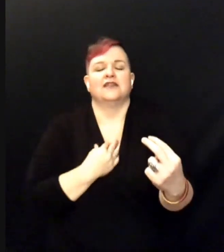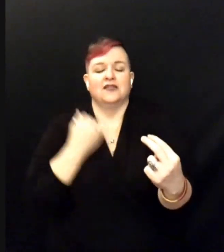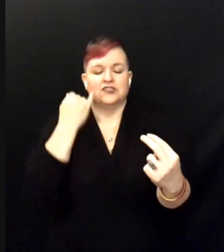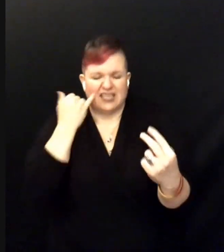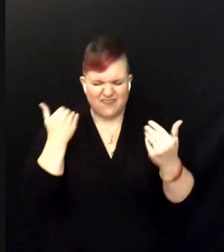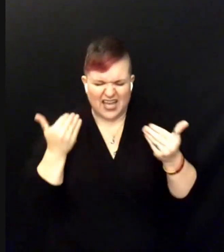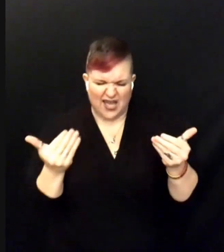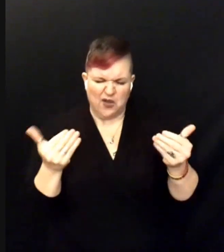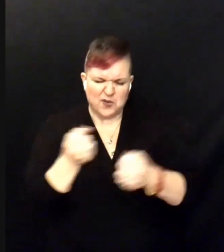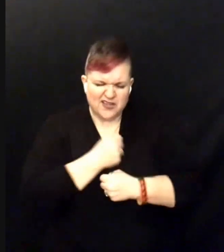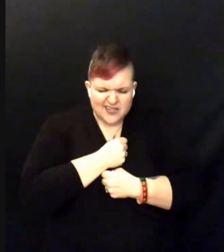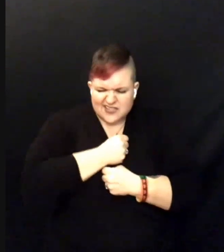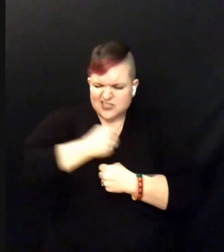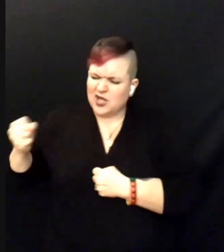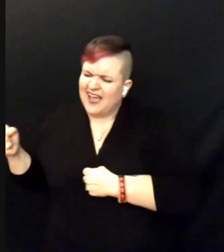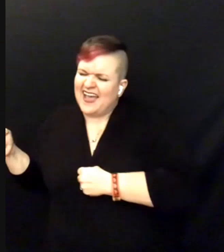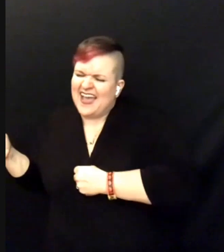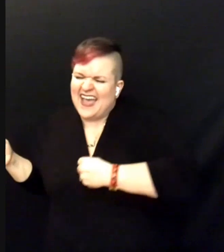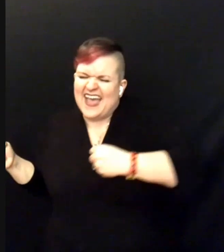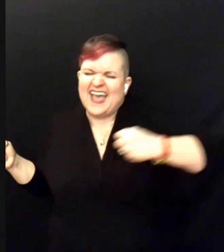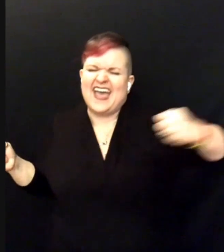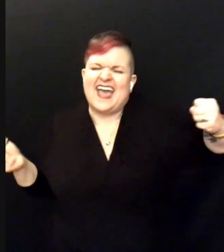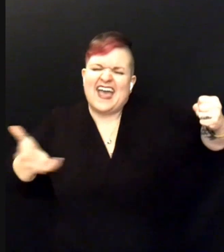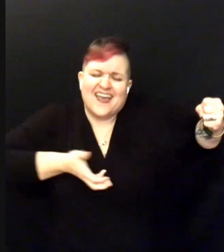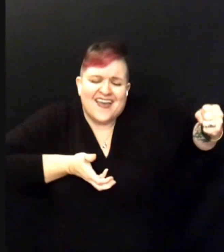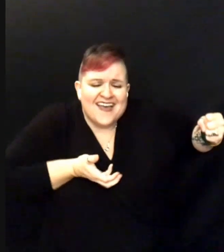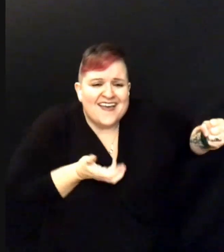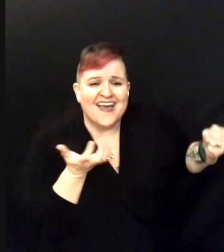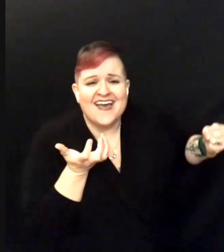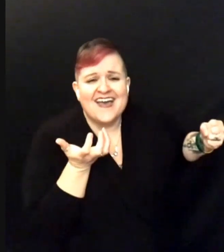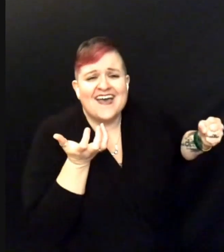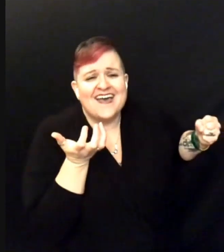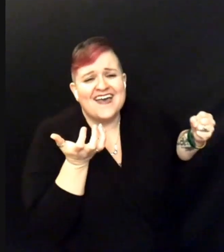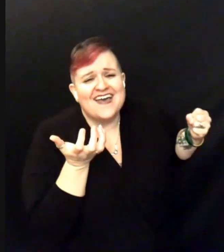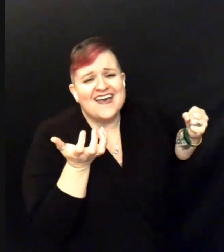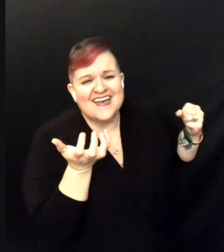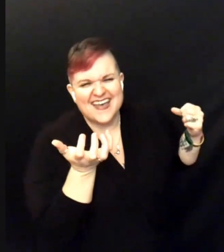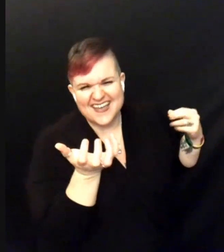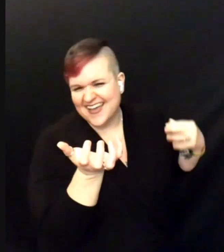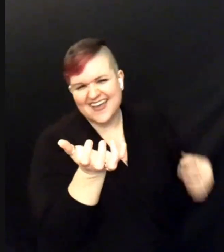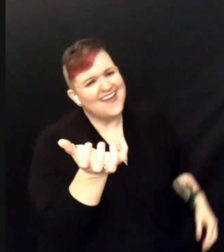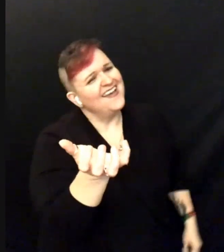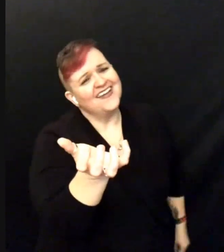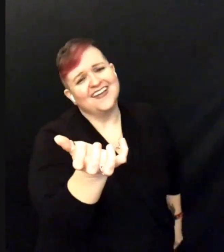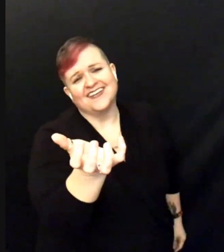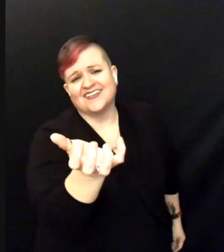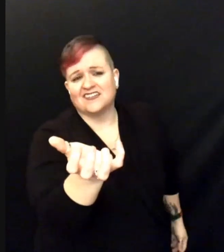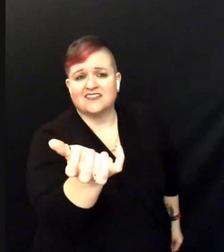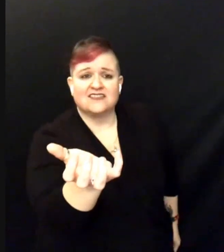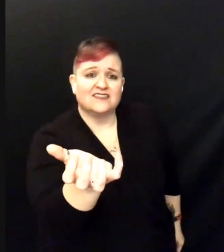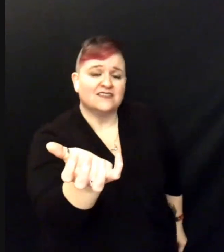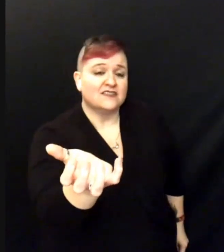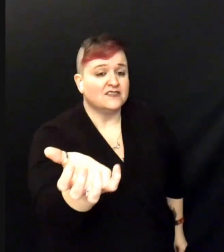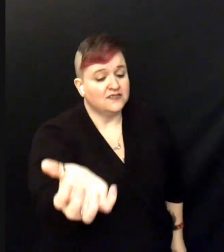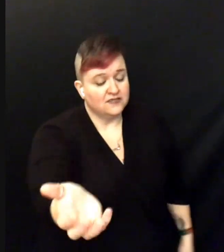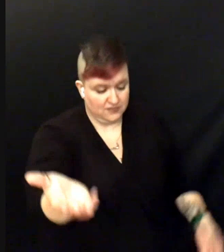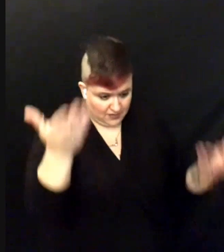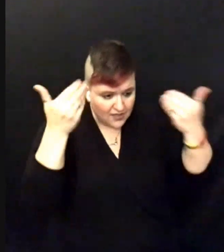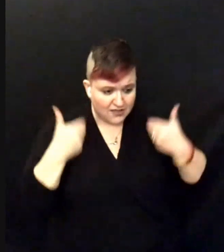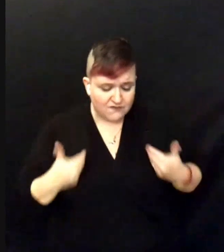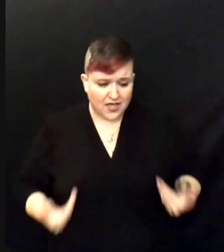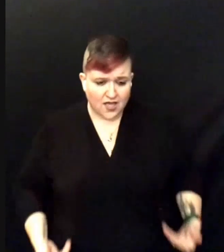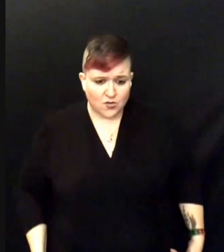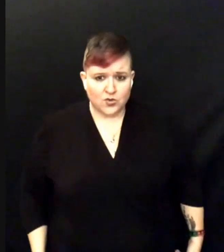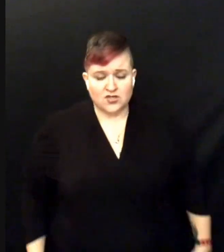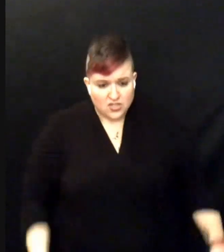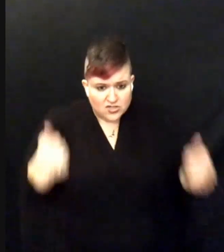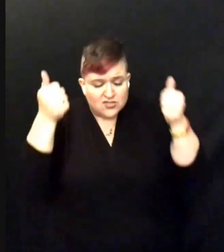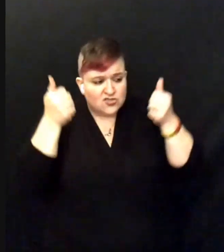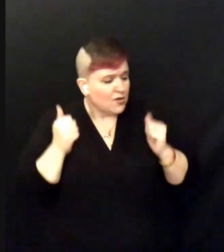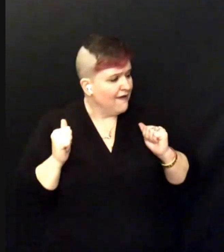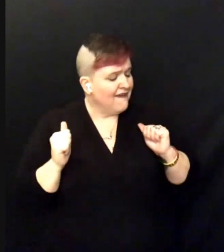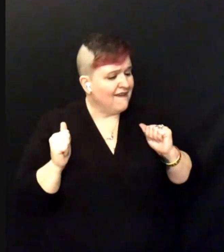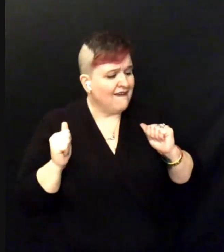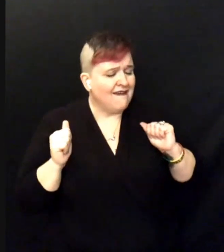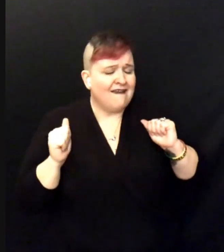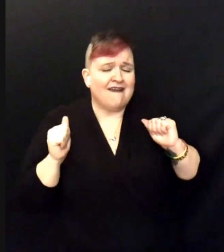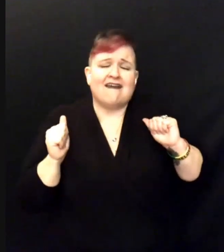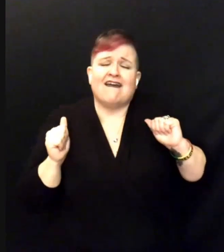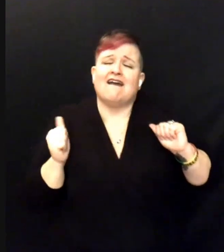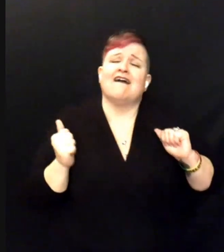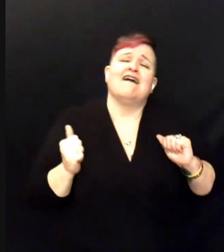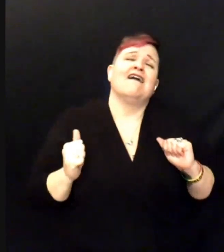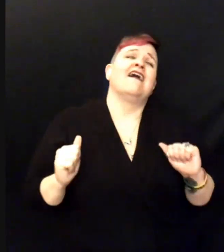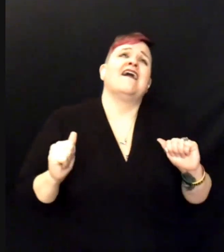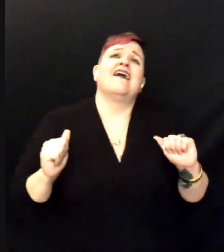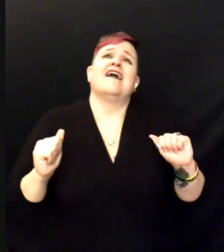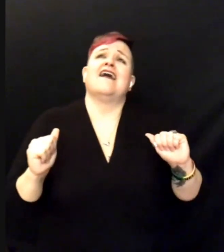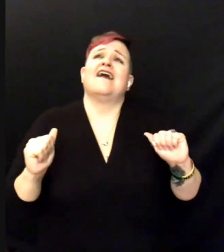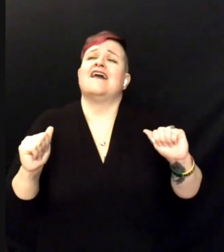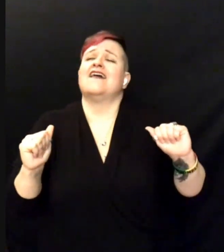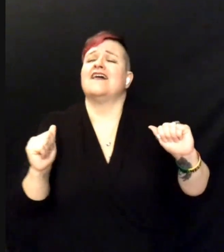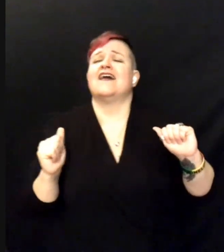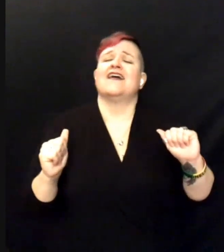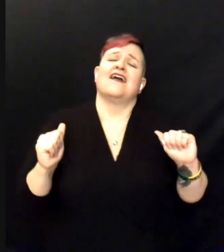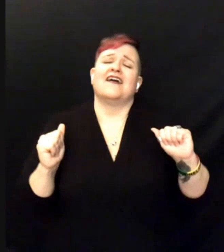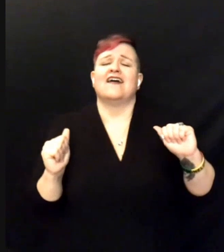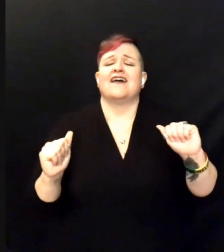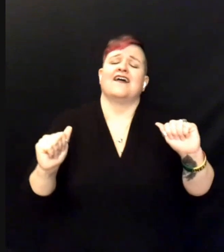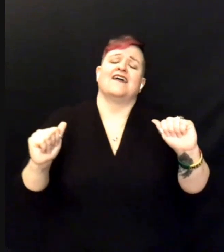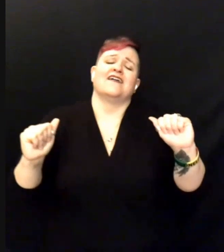If I would try